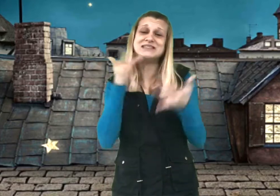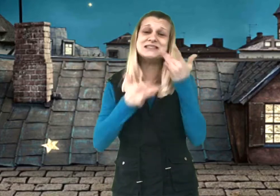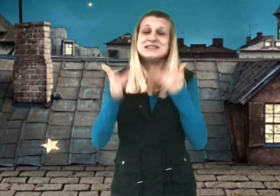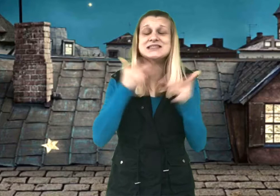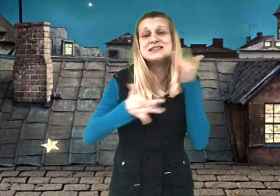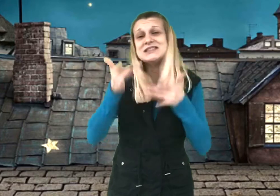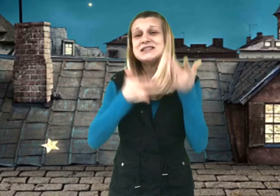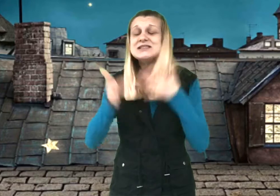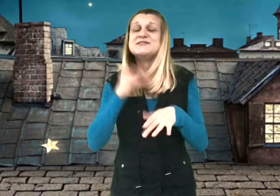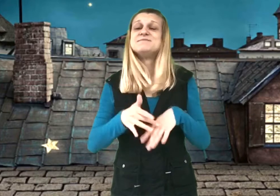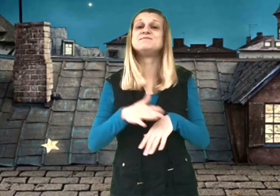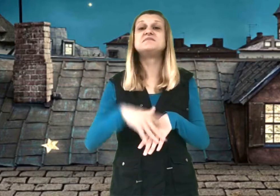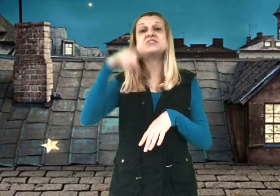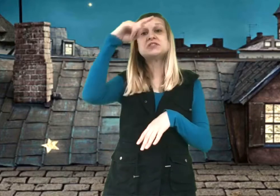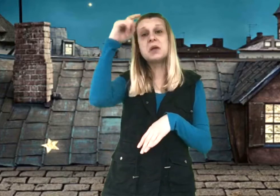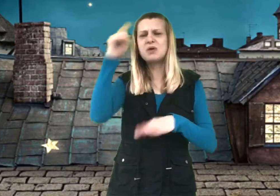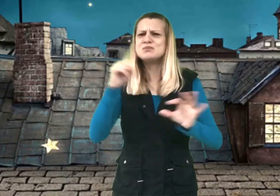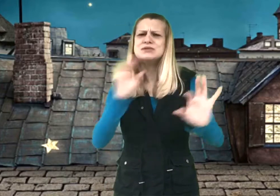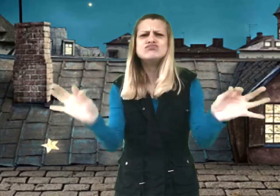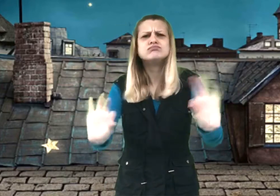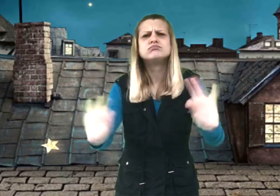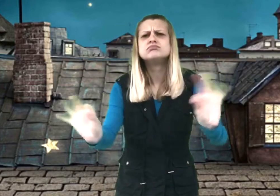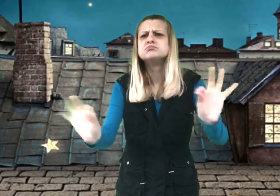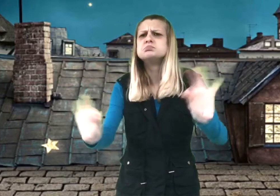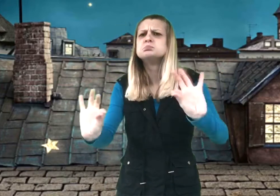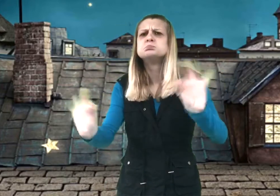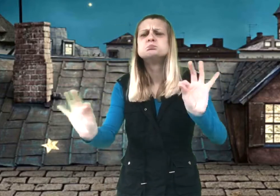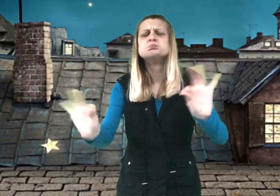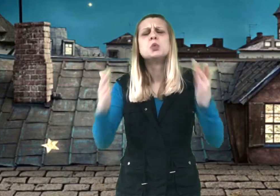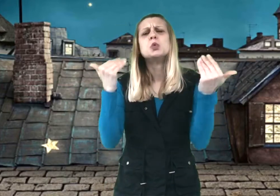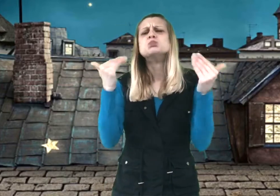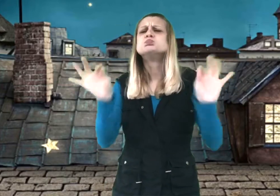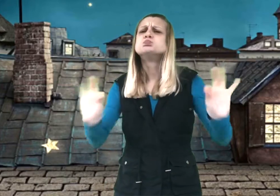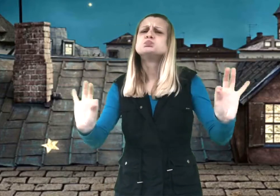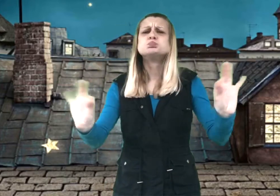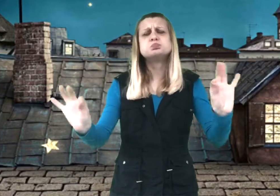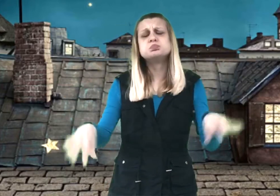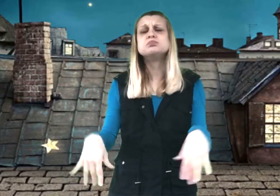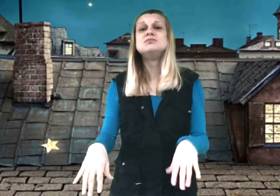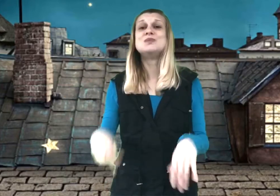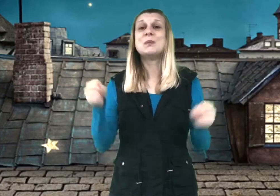So poor. In the summertime, this wasn’t too bad.